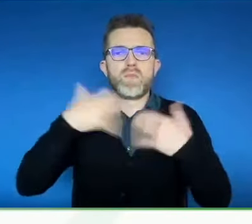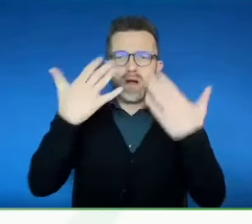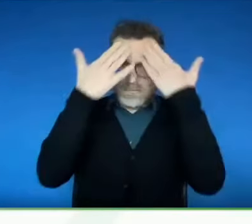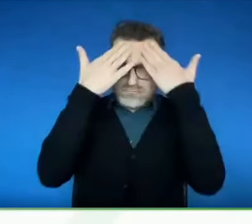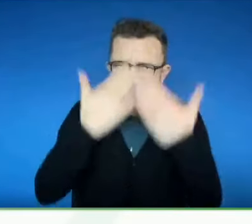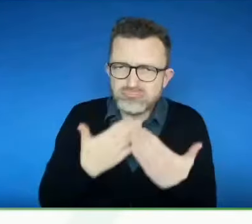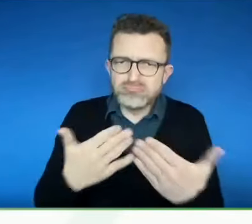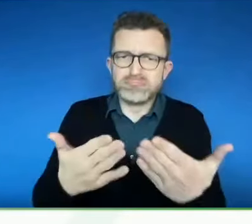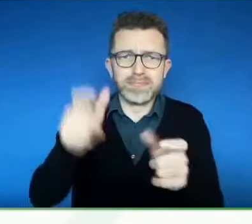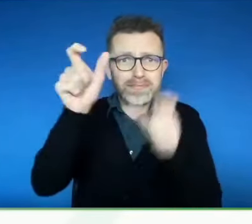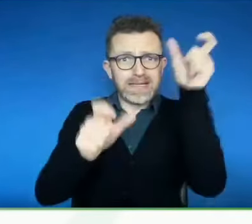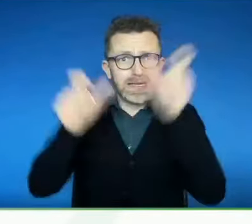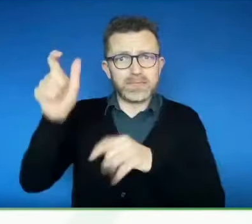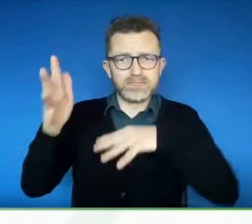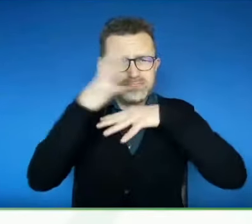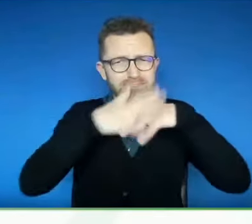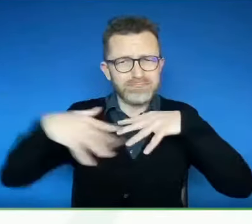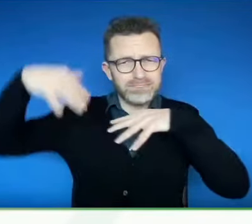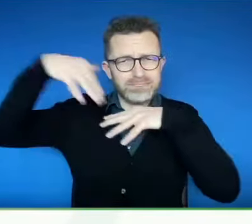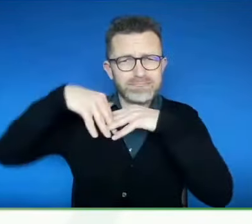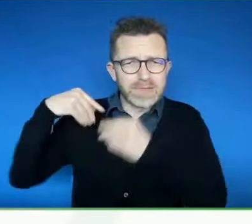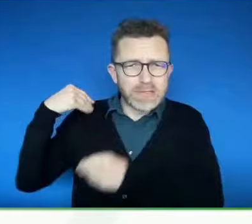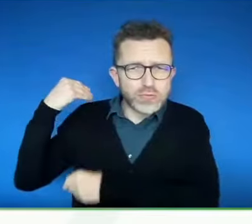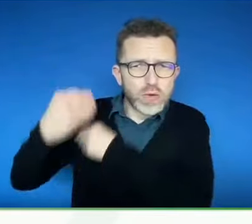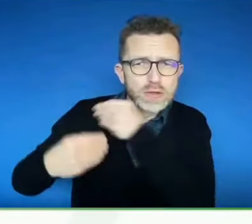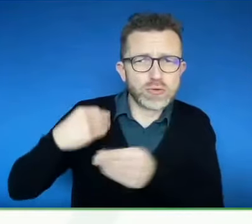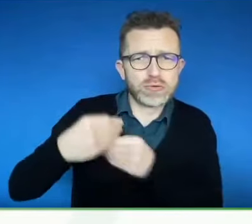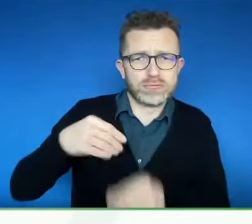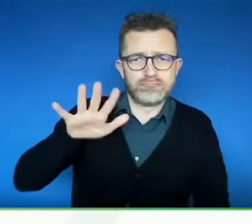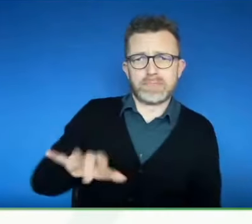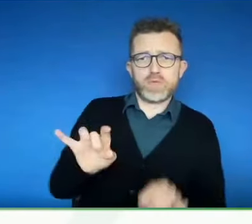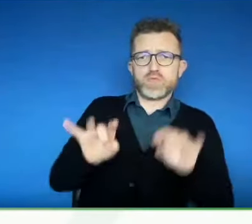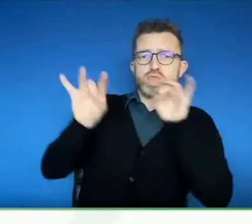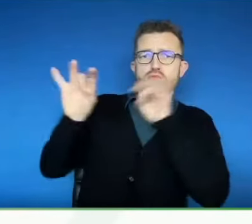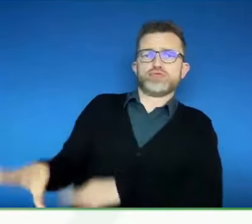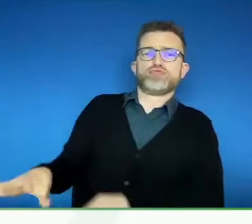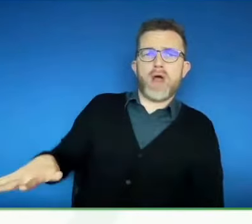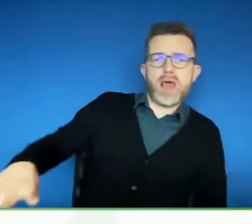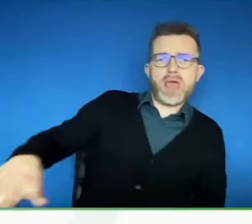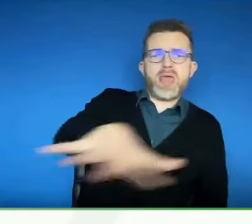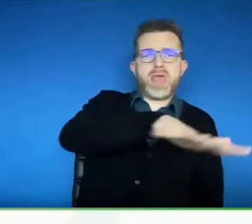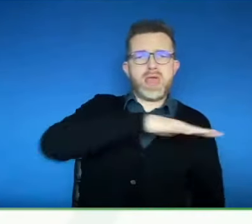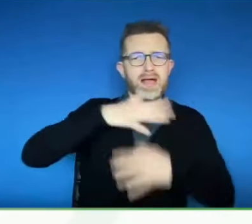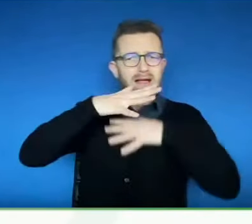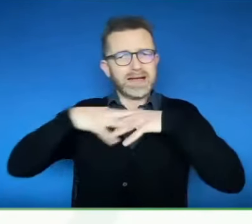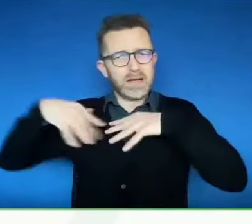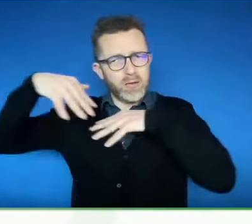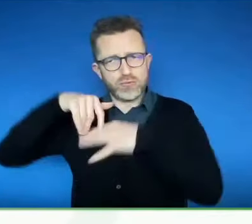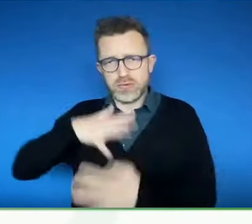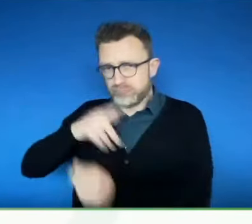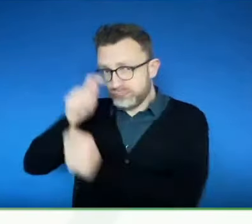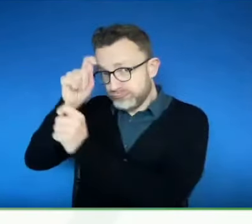We work in the state of Victoria, which is in Australia, and our Young leaders program was created with the support of the Victorian